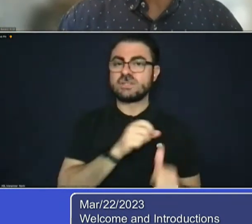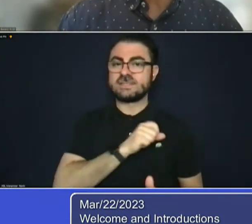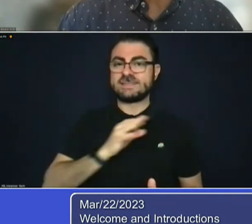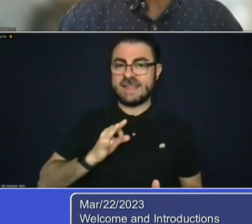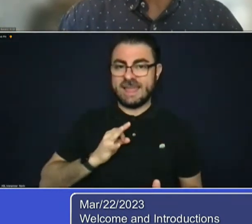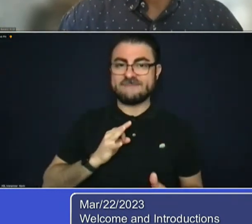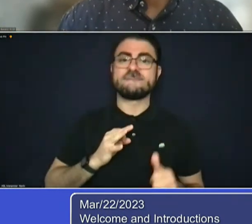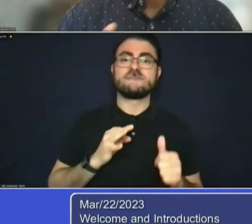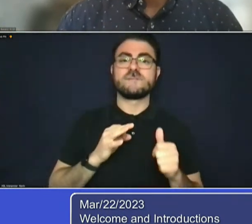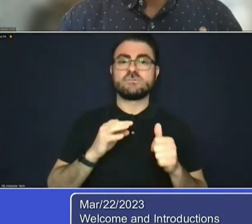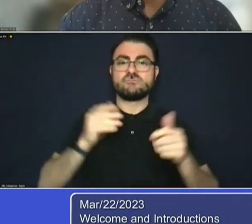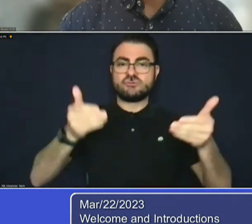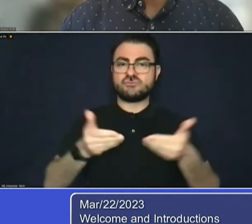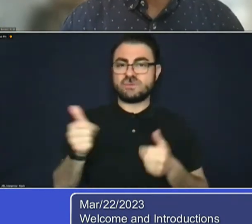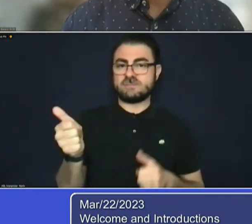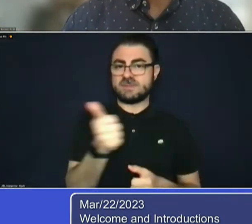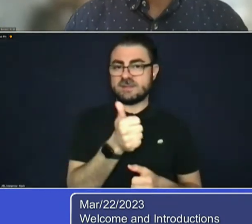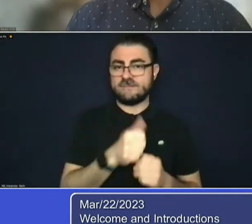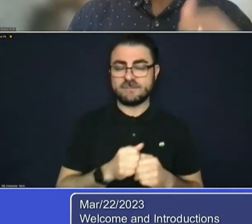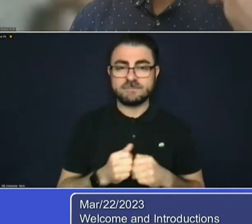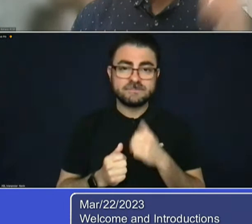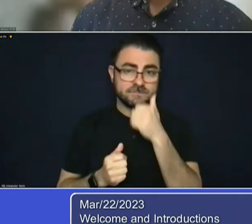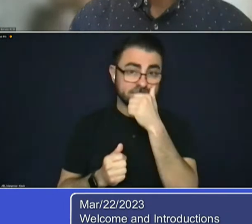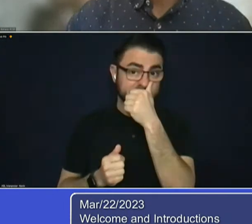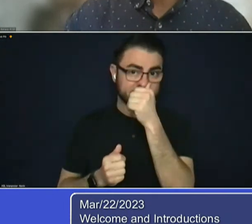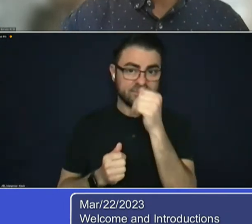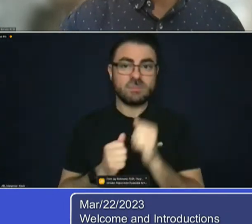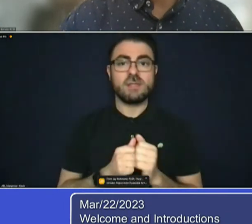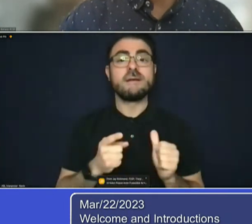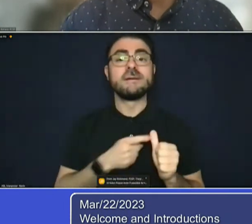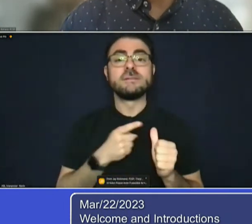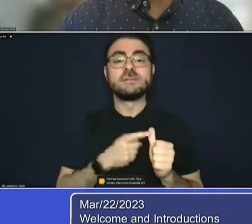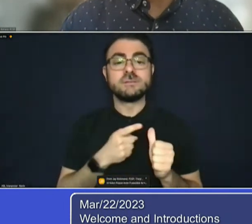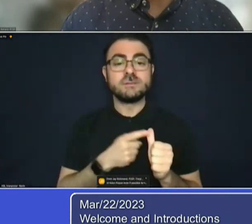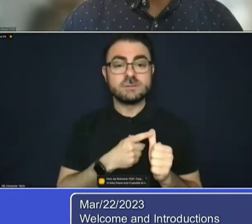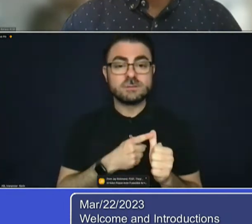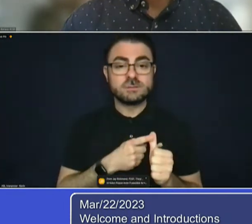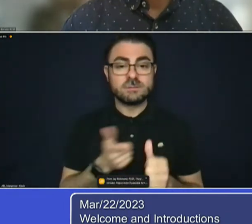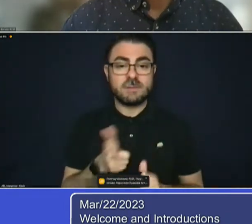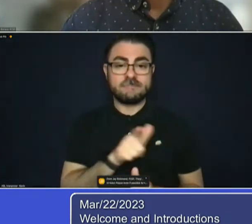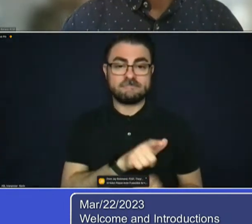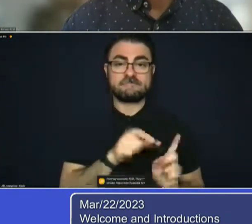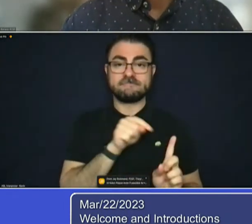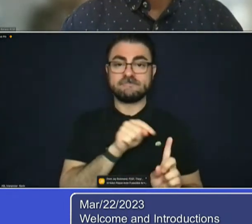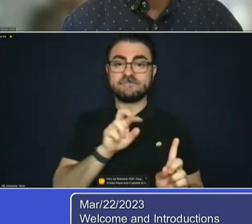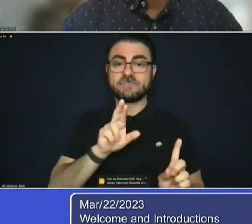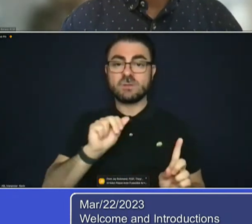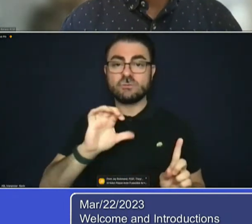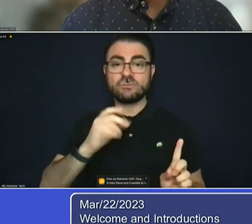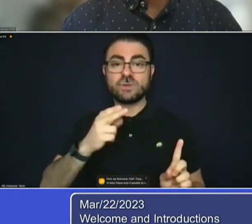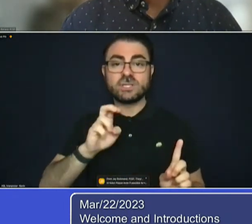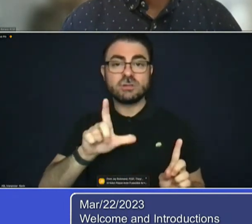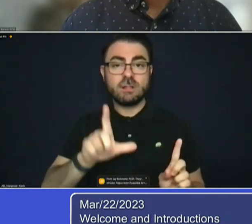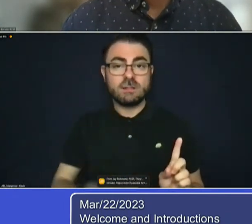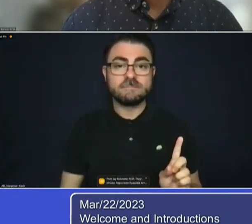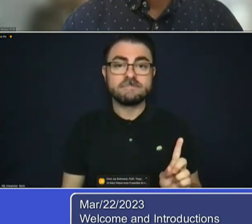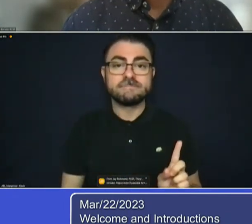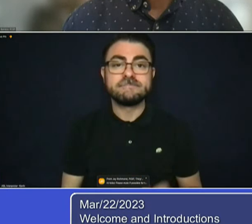IF YOU WOULD LIKE. I'M GOING TO TURN IT AROUND FROM